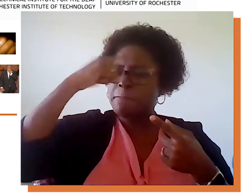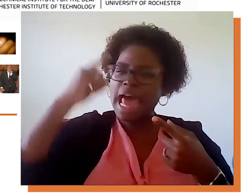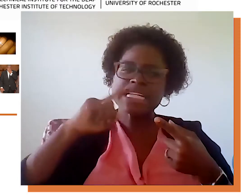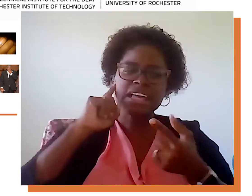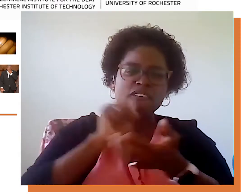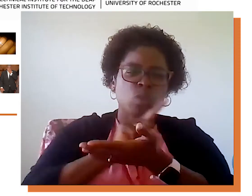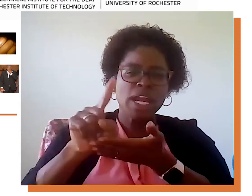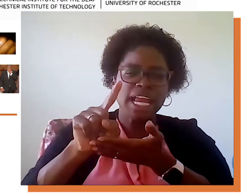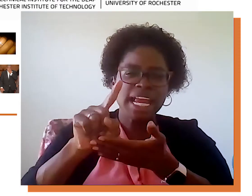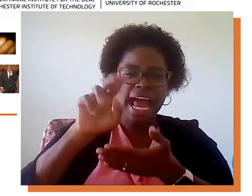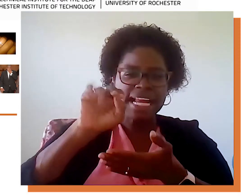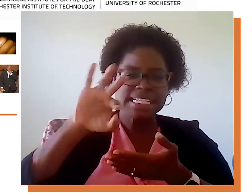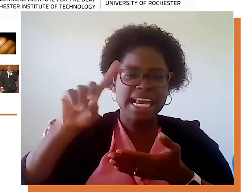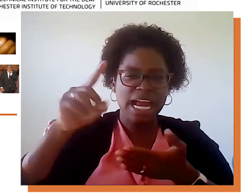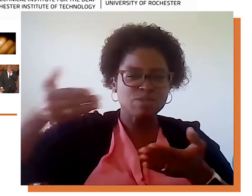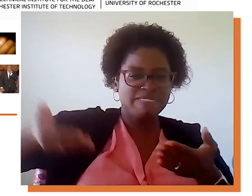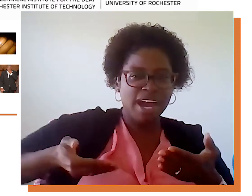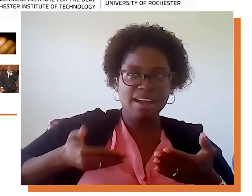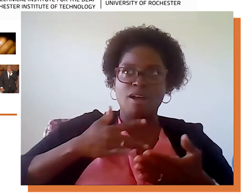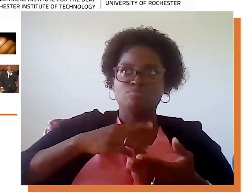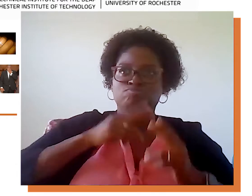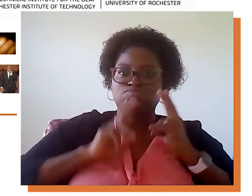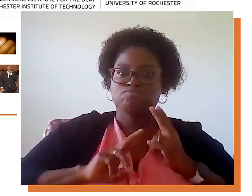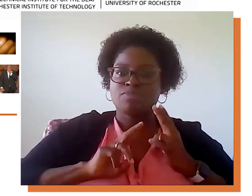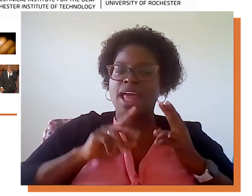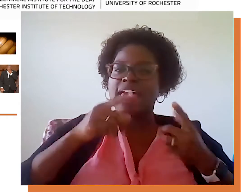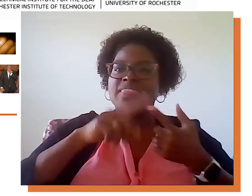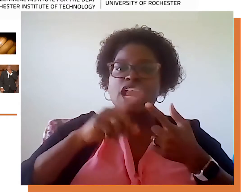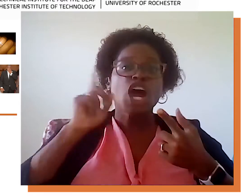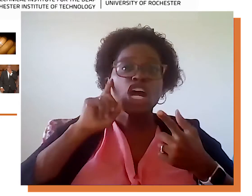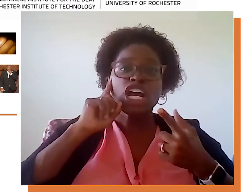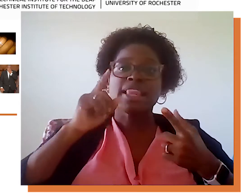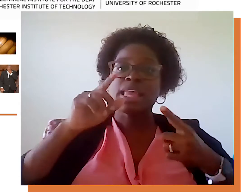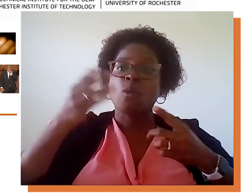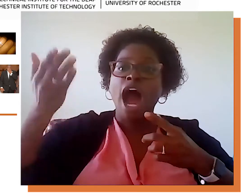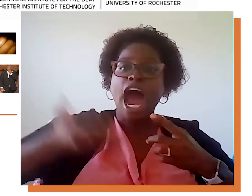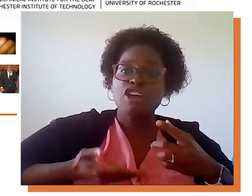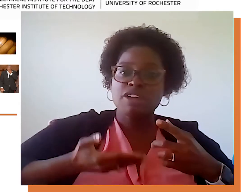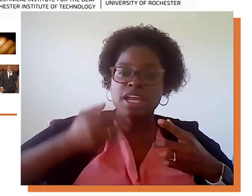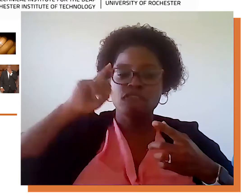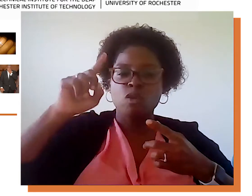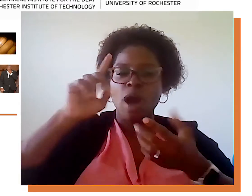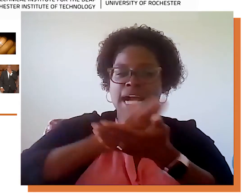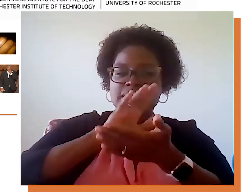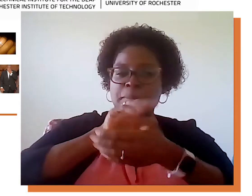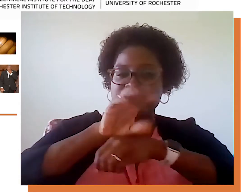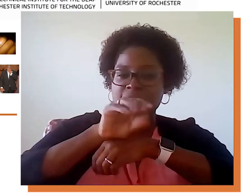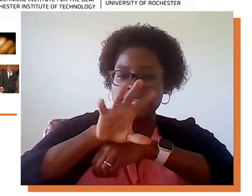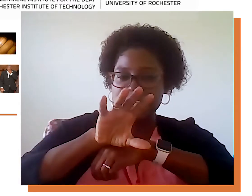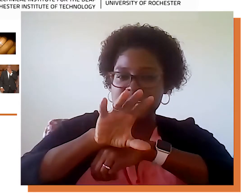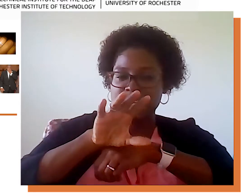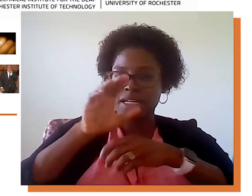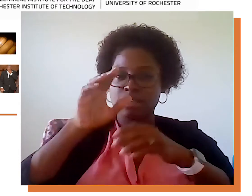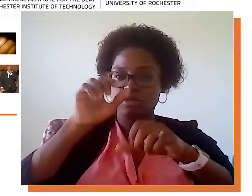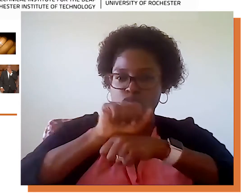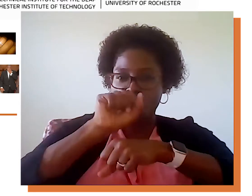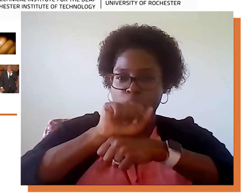And then I... I was invited to N.T.I.D., and I heard that they were hiring